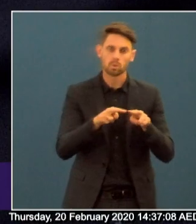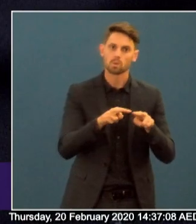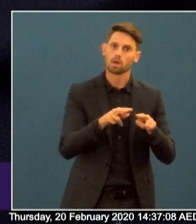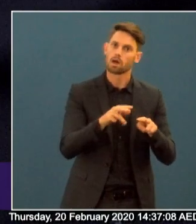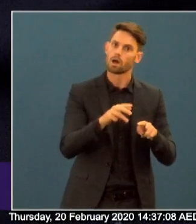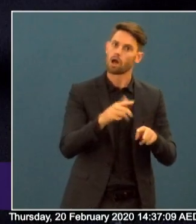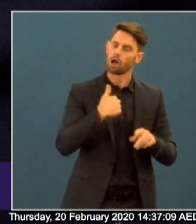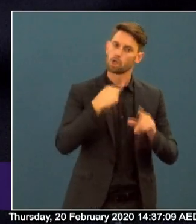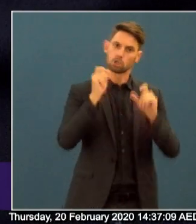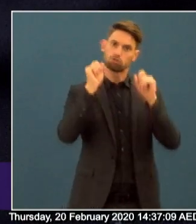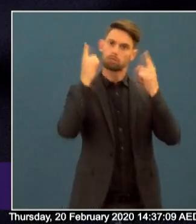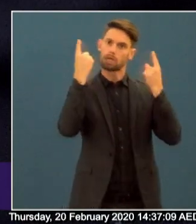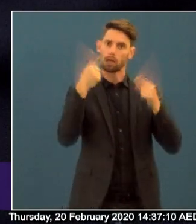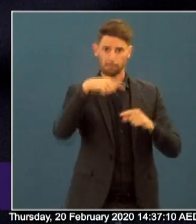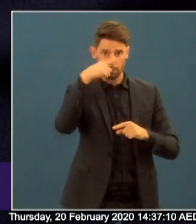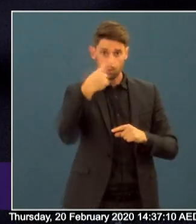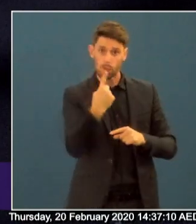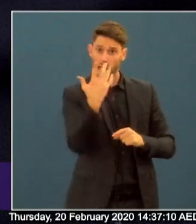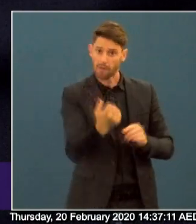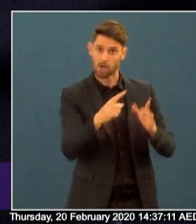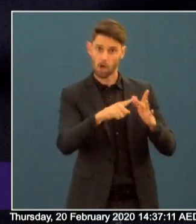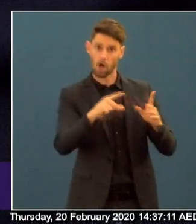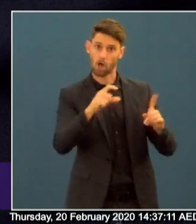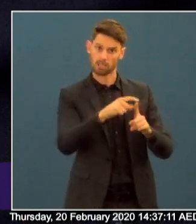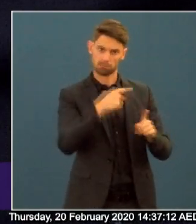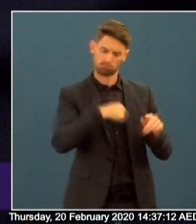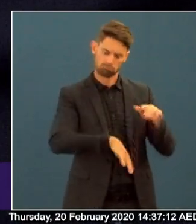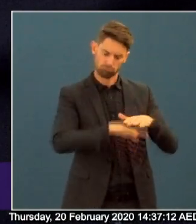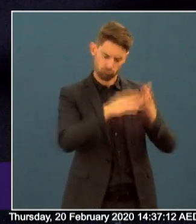Firstly, my contact with people with disability and their families leaves